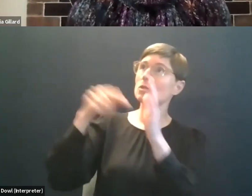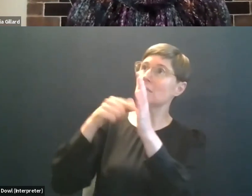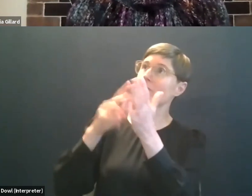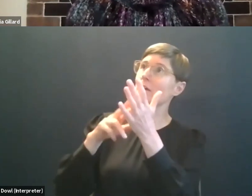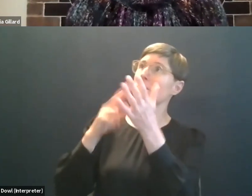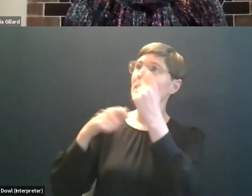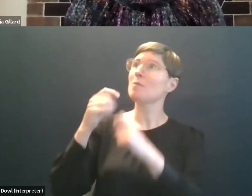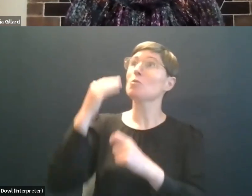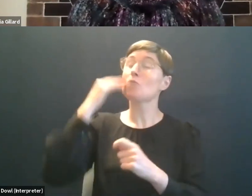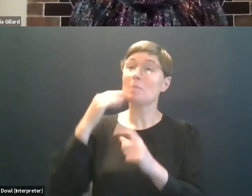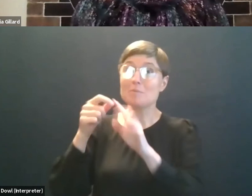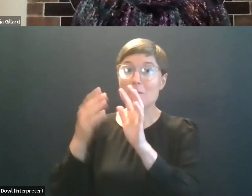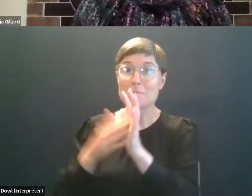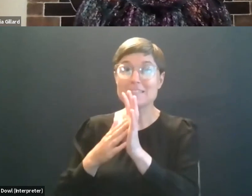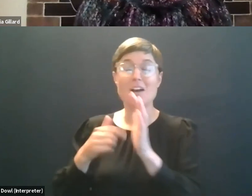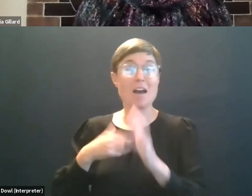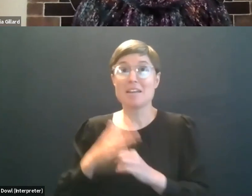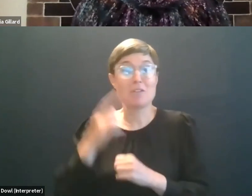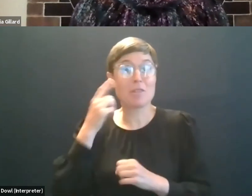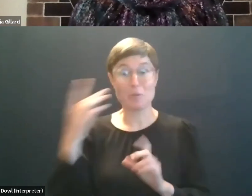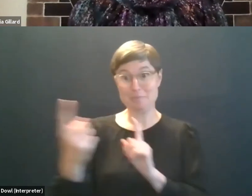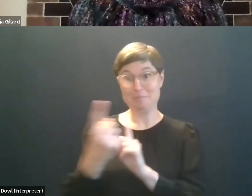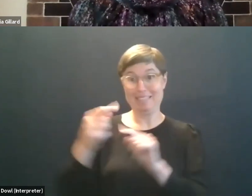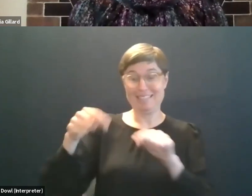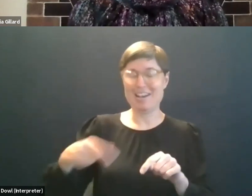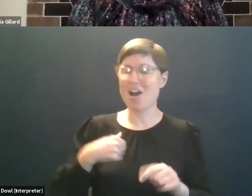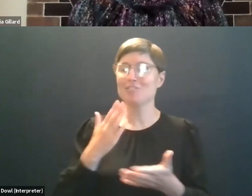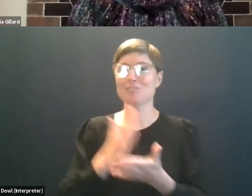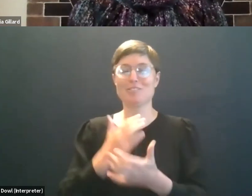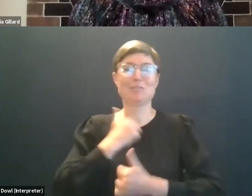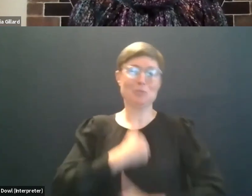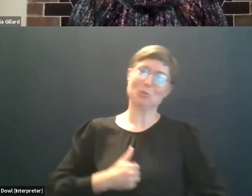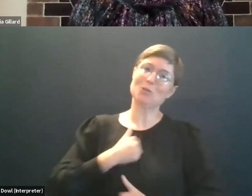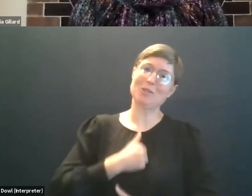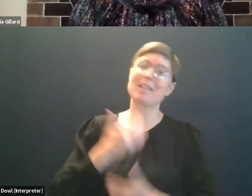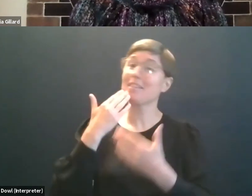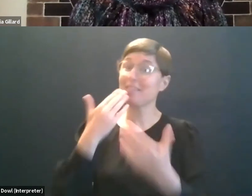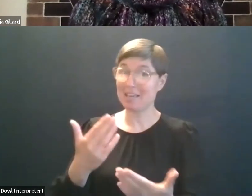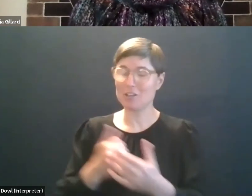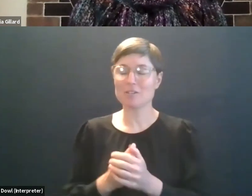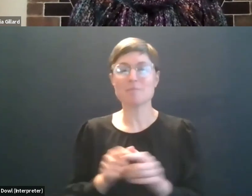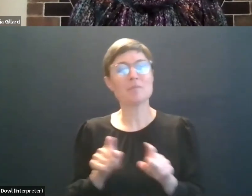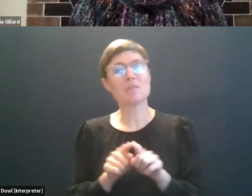it has been a real joy for me personally. I thank you too Martin for your involvement